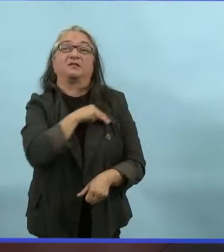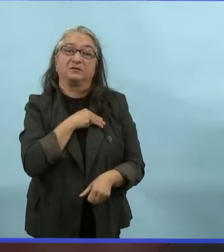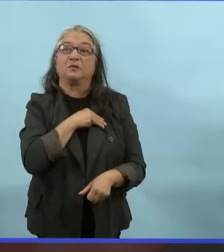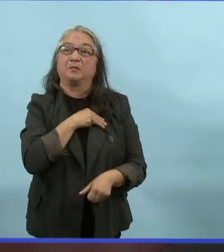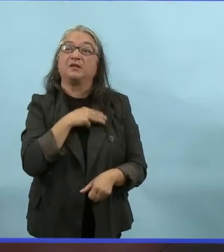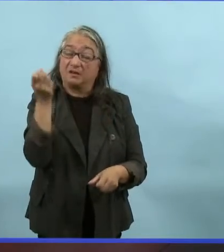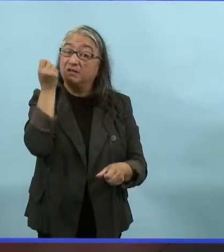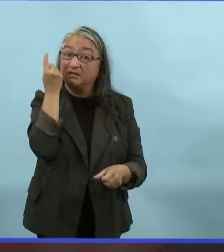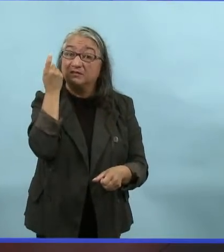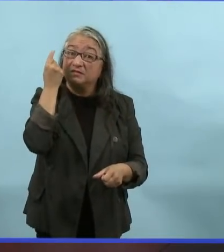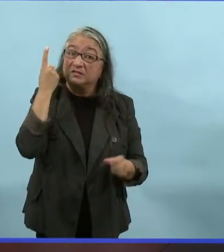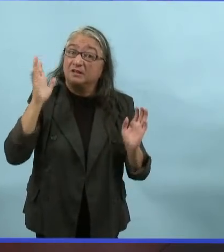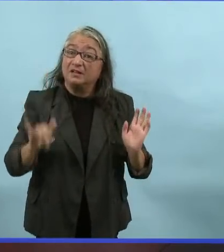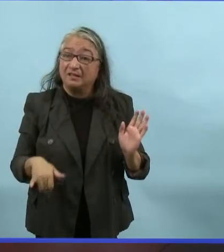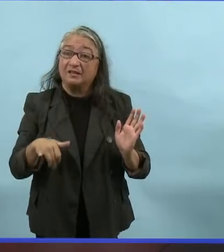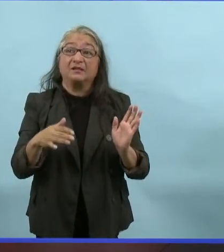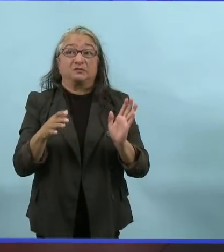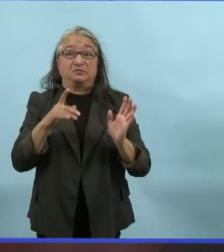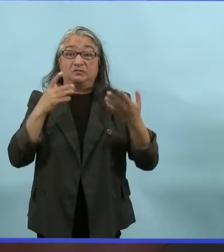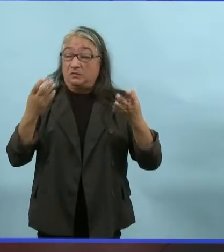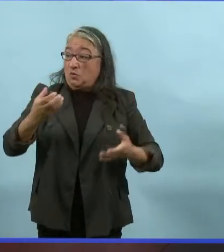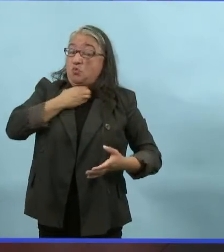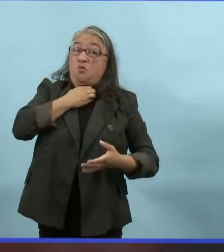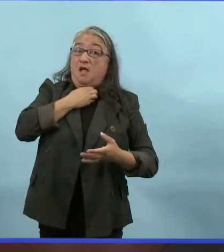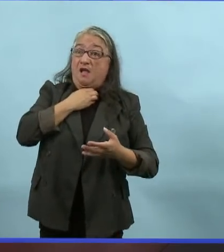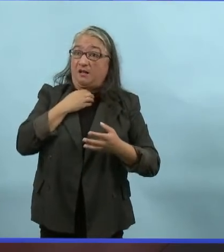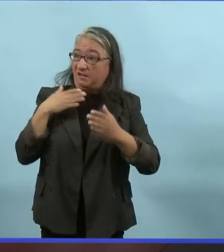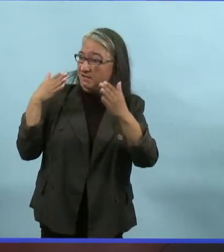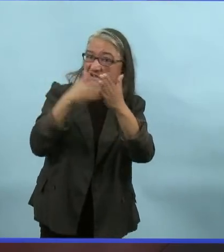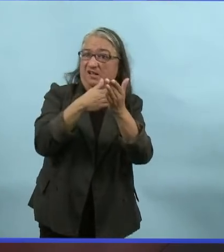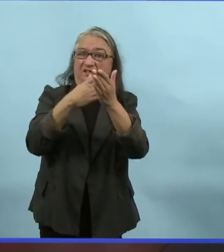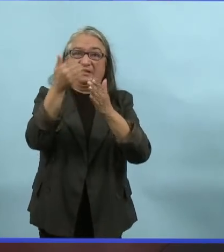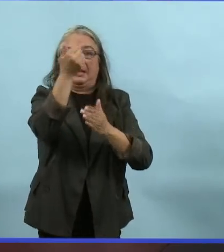accept that threats against someone or their family is is acceptable you know